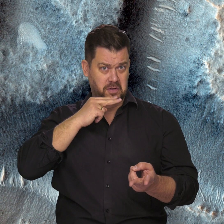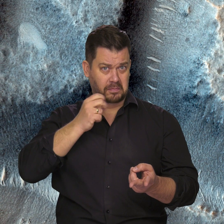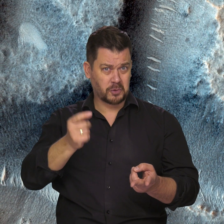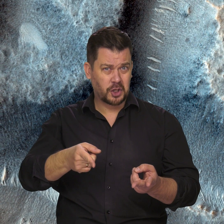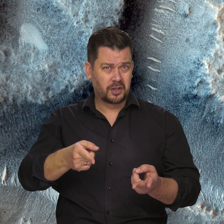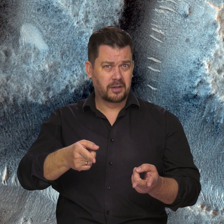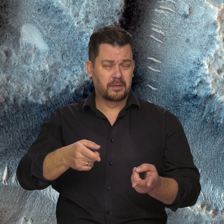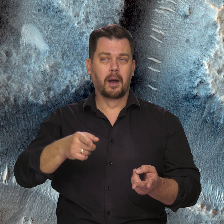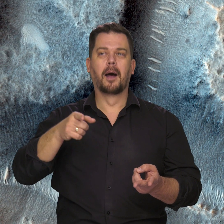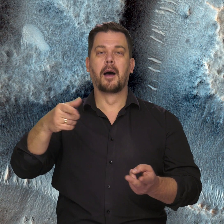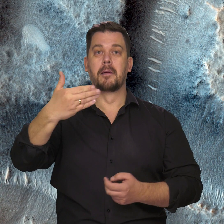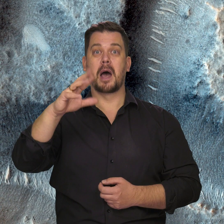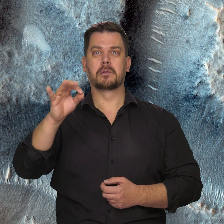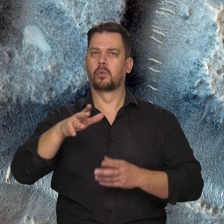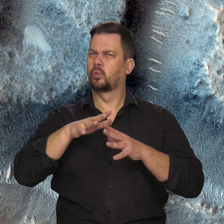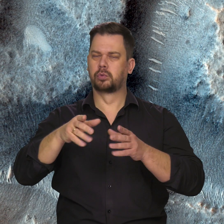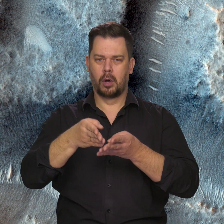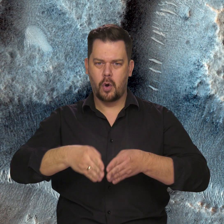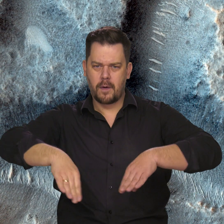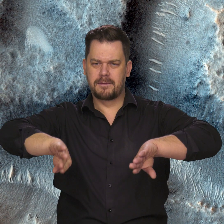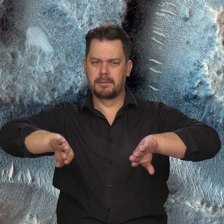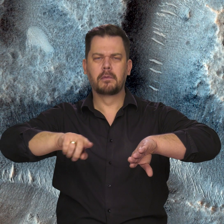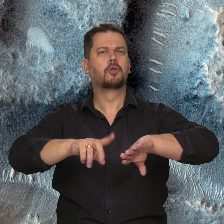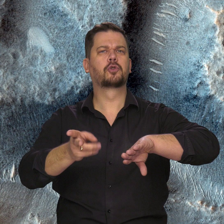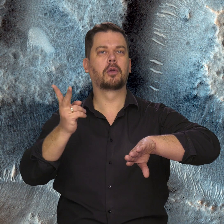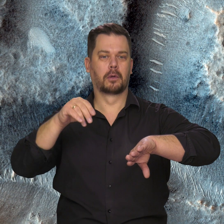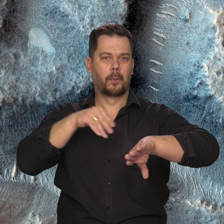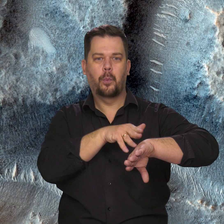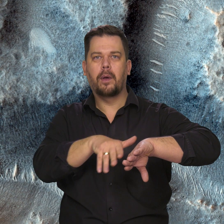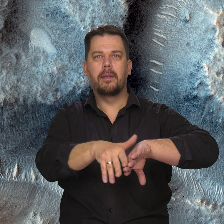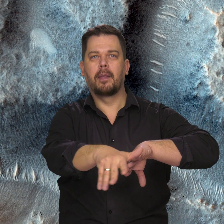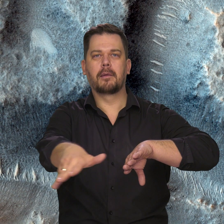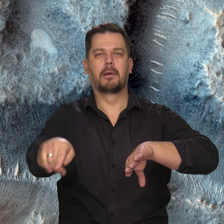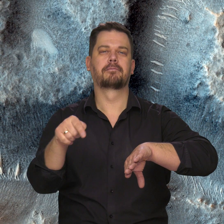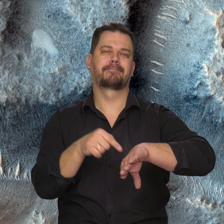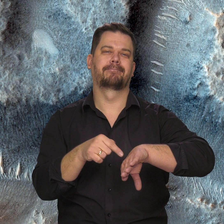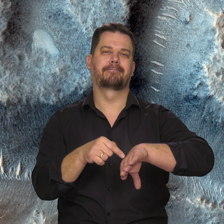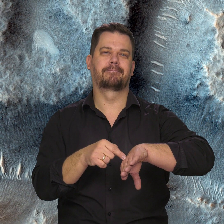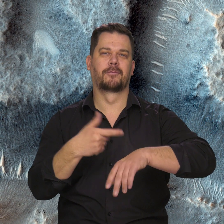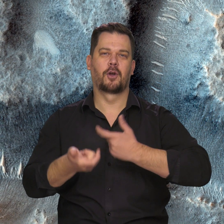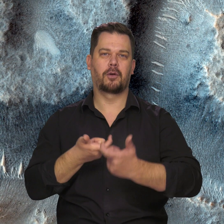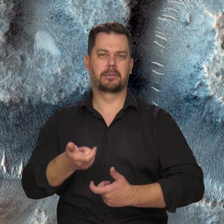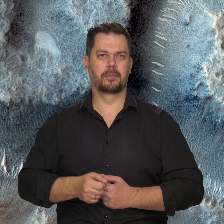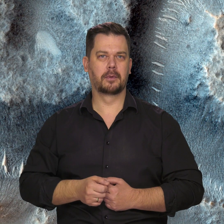Because Mars has many channels that must have been formed by flowing water.